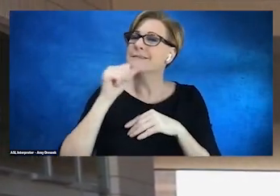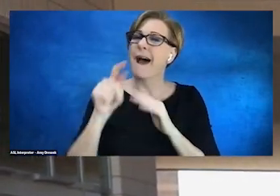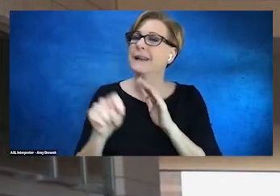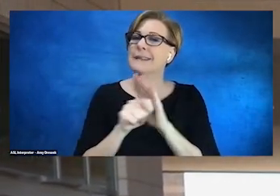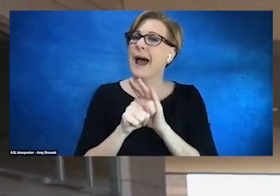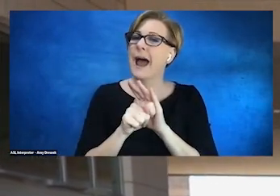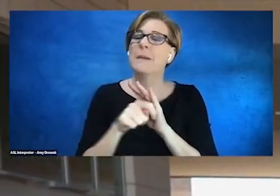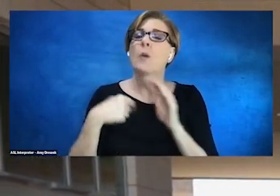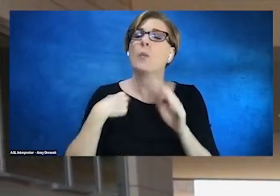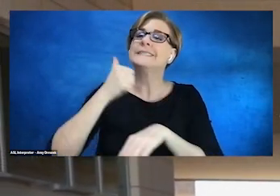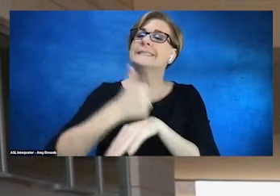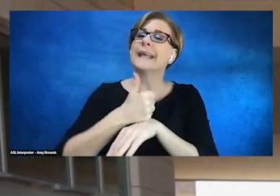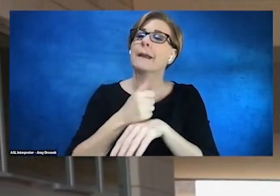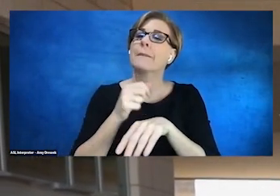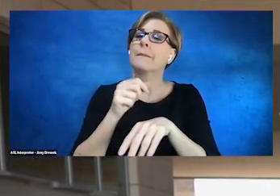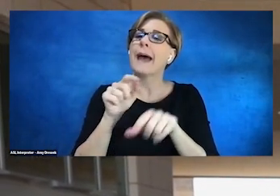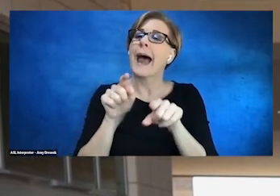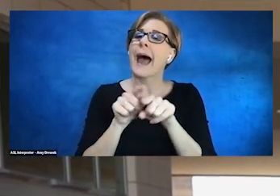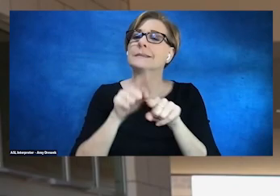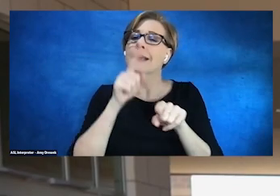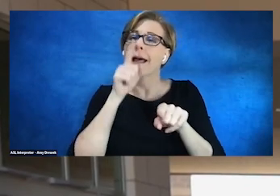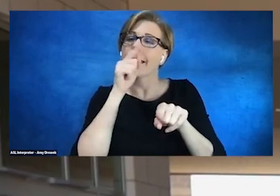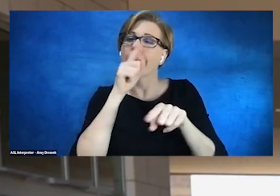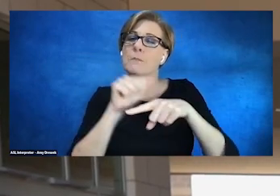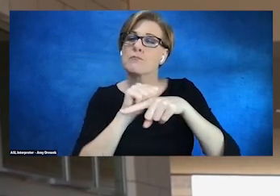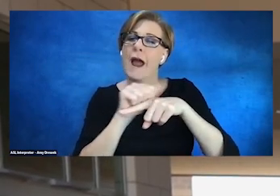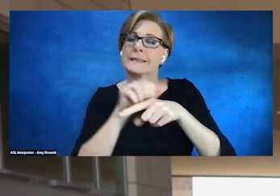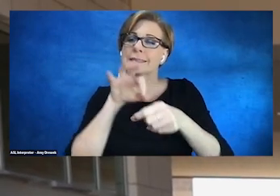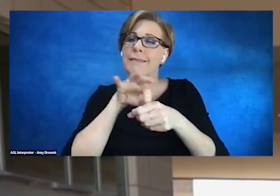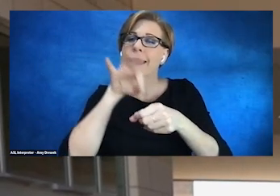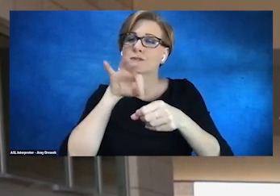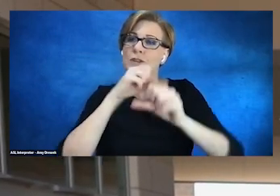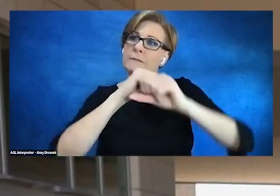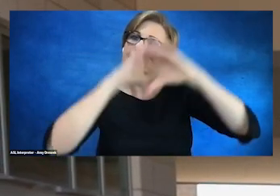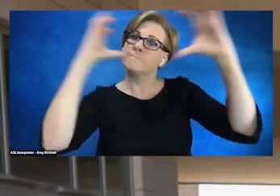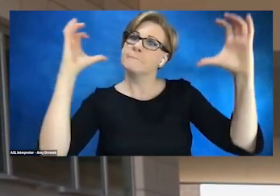you into one of our mock elections. We've set this up just to invite you in to show you how